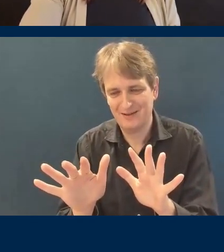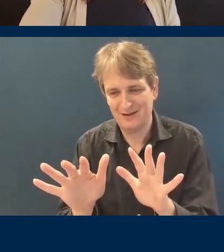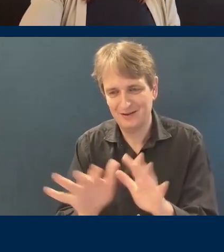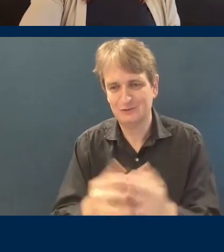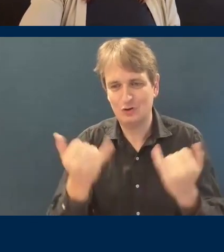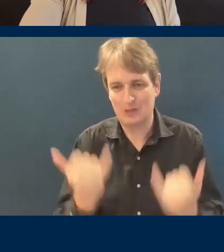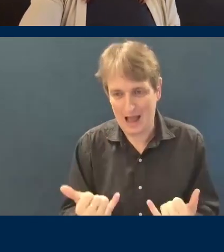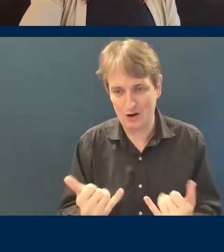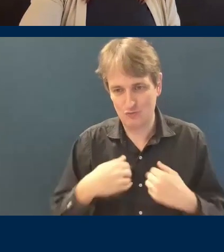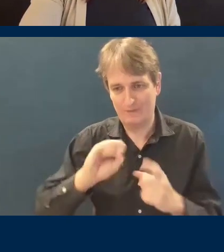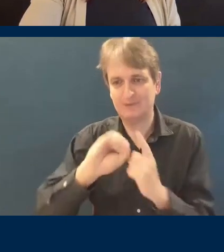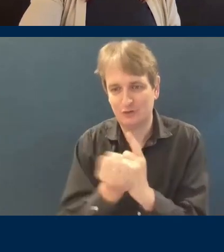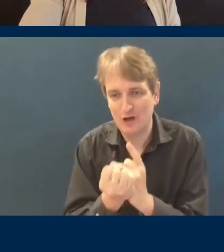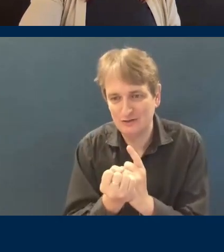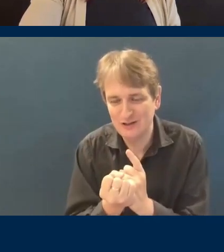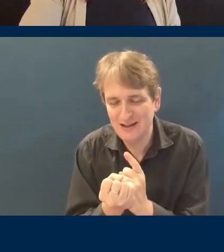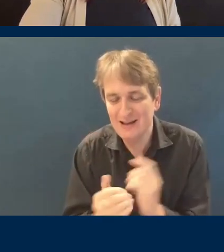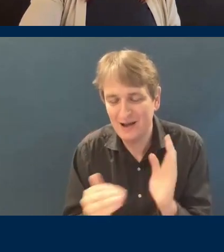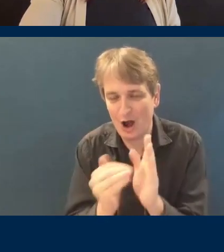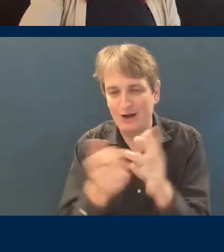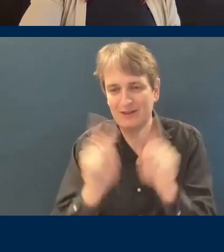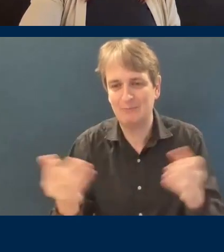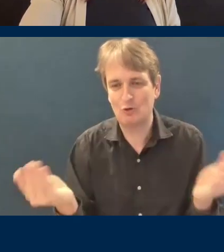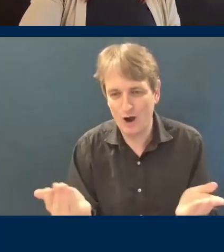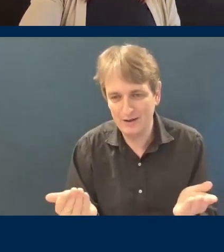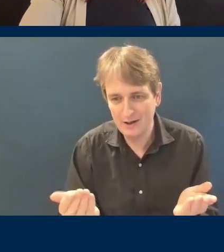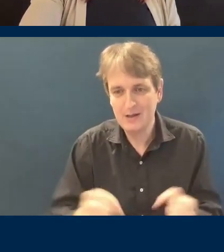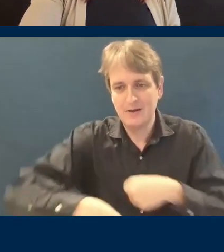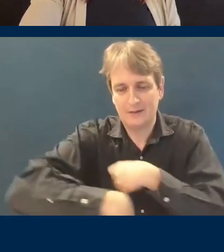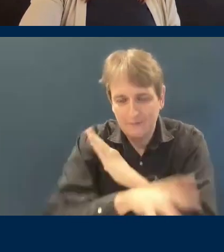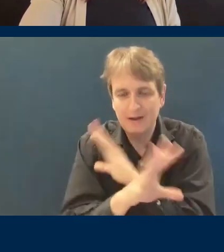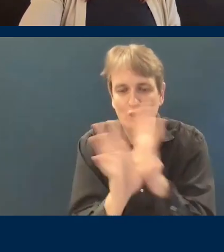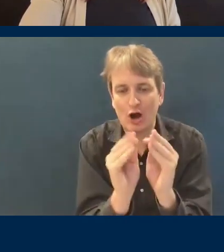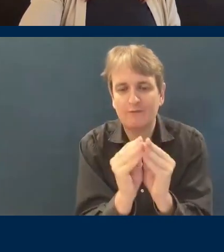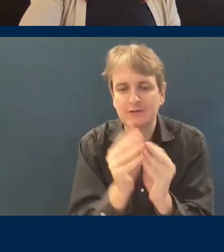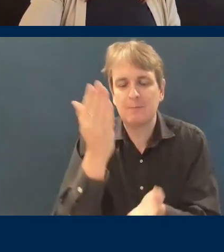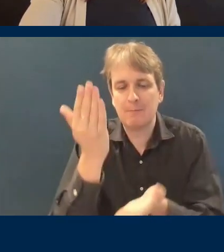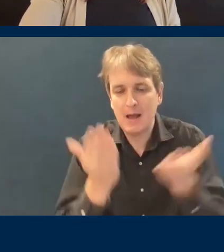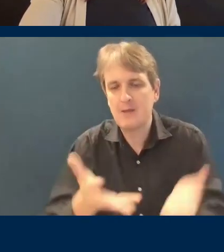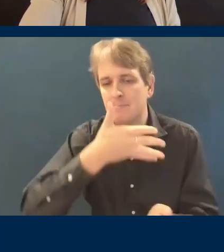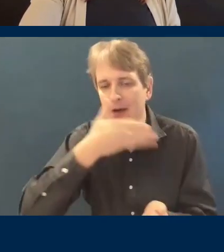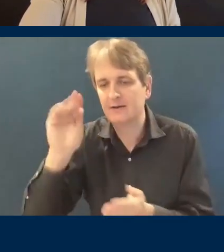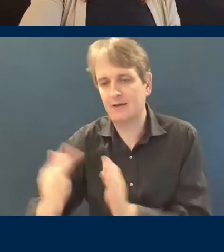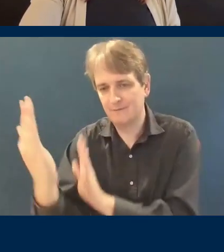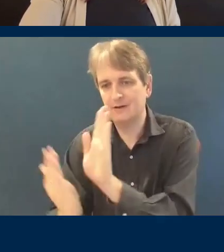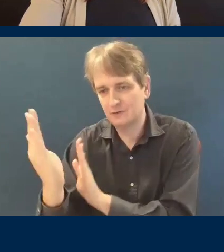So now we have situations very often where you have a video conference.